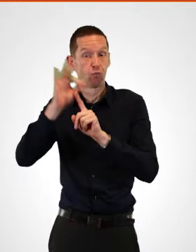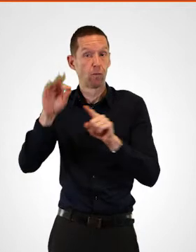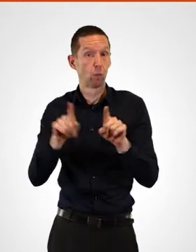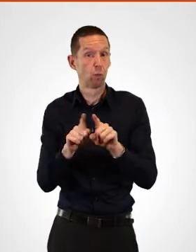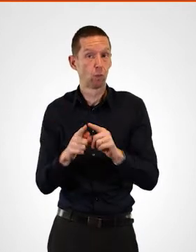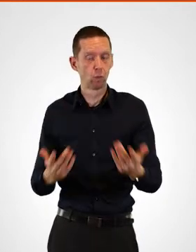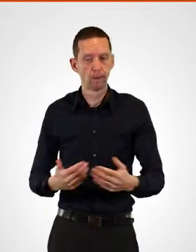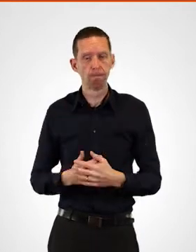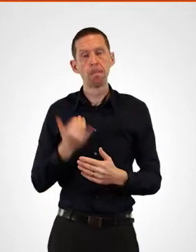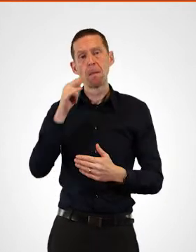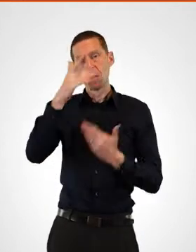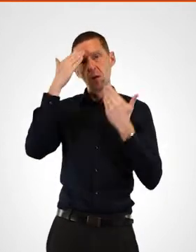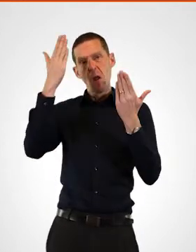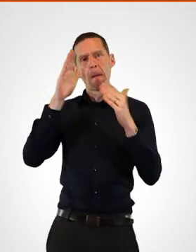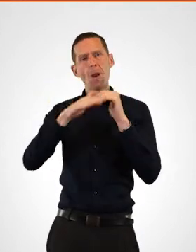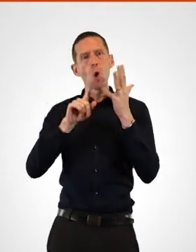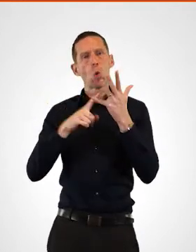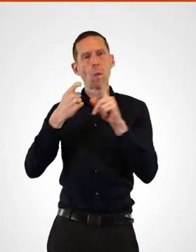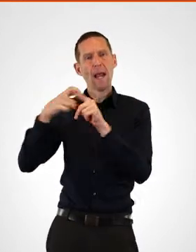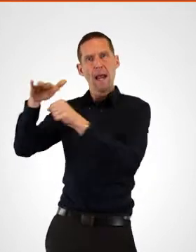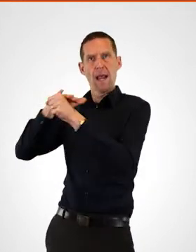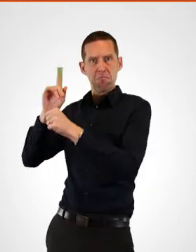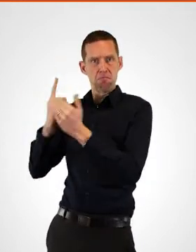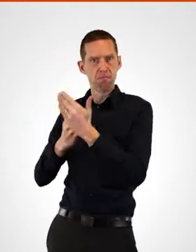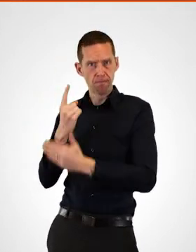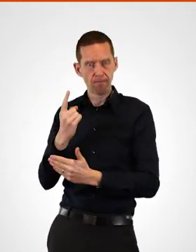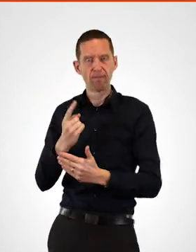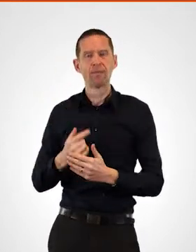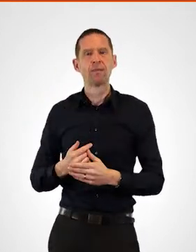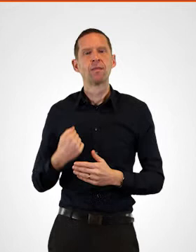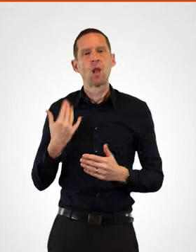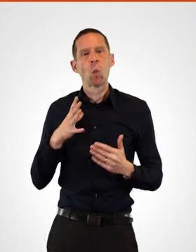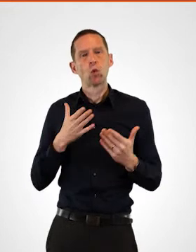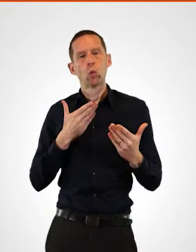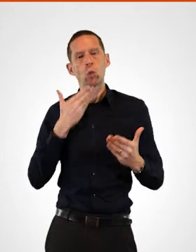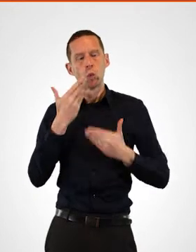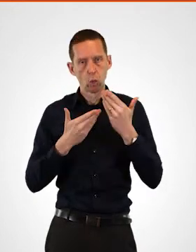Since you're perhaps not aware of the UK context, I just wanted to let you know that